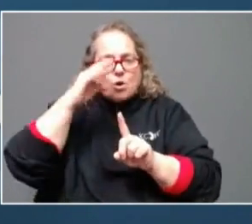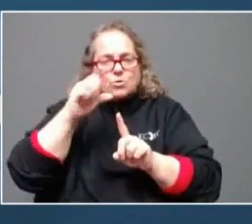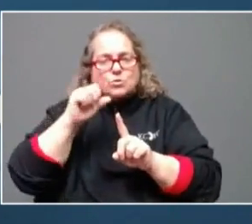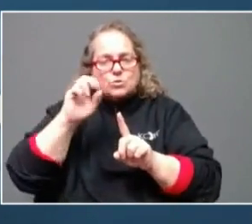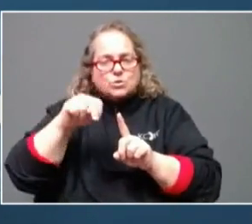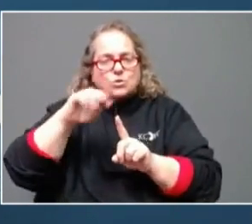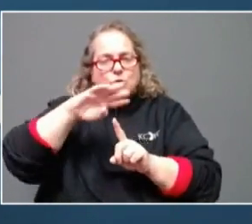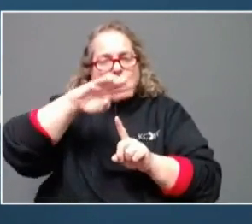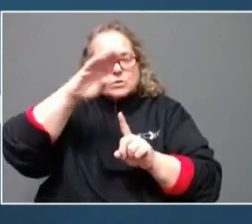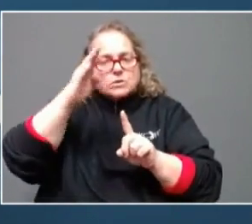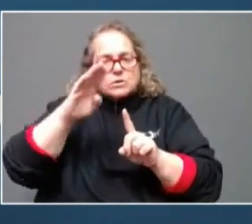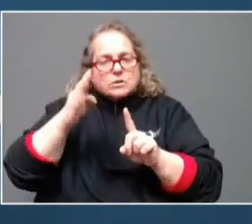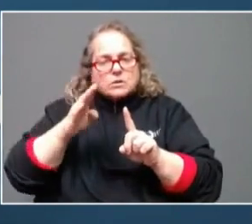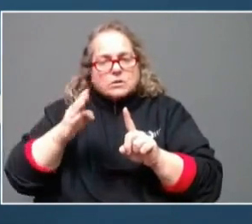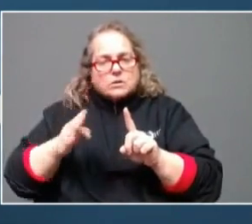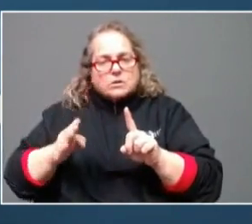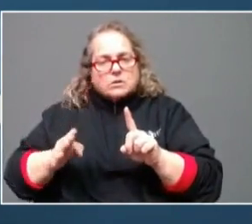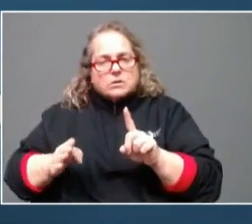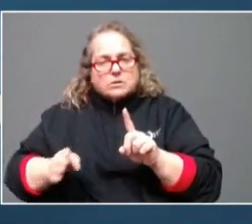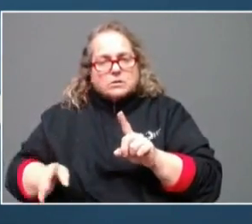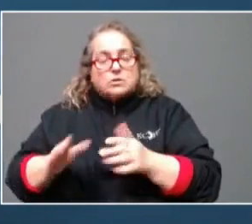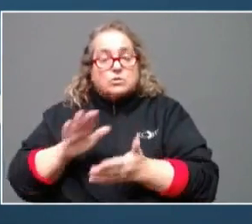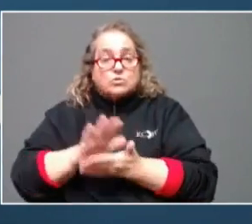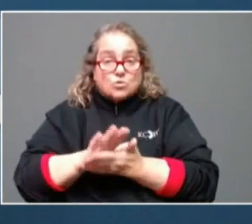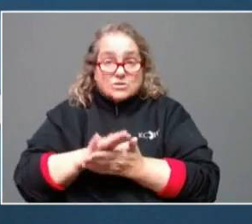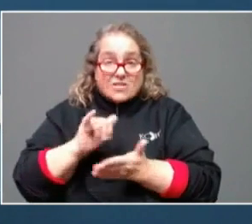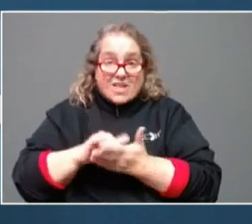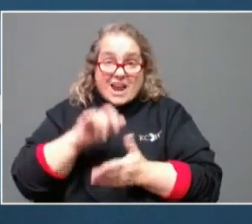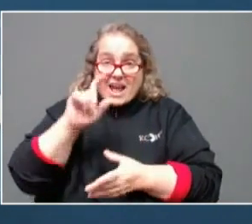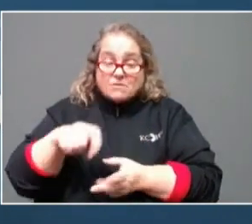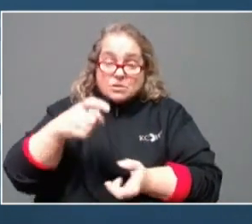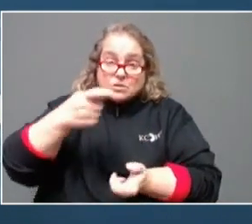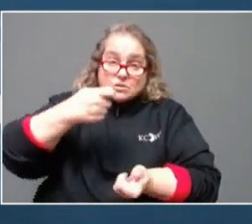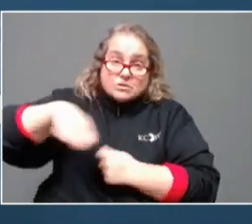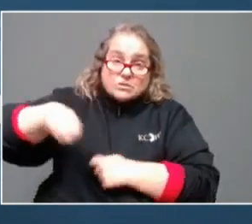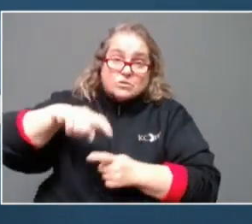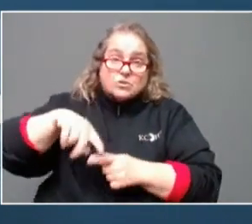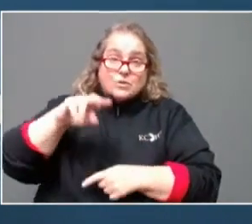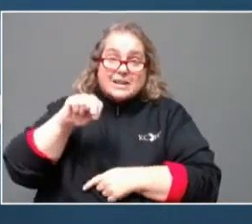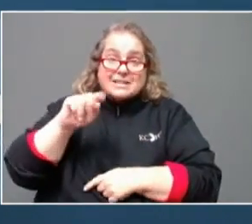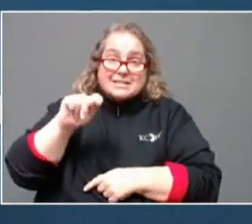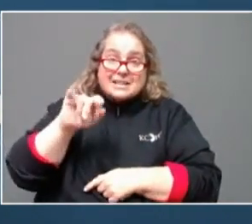schools that have to go to N. T. I. But then come back with universal masking.